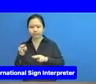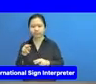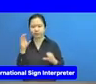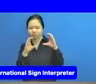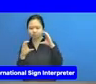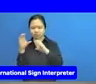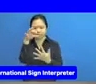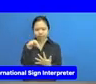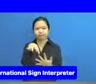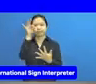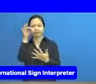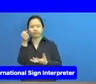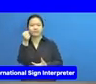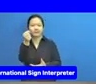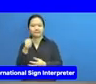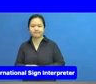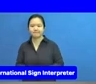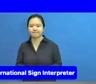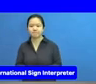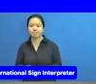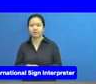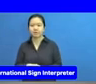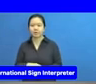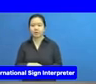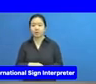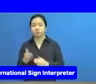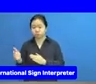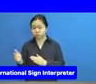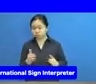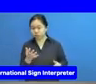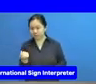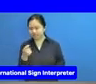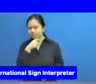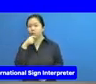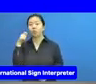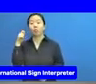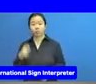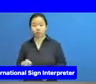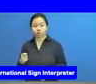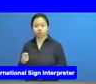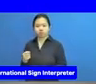And then important to note is that Perform Europe does not cover production costs for new creations.